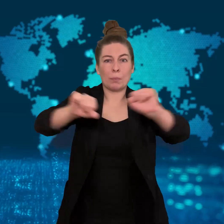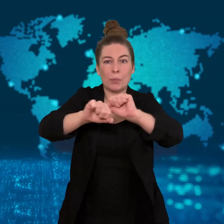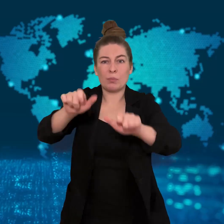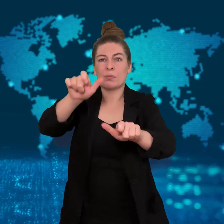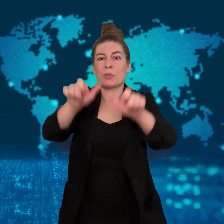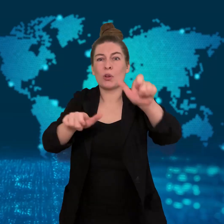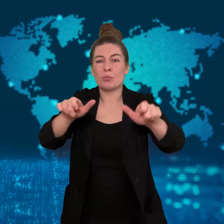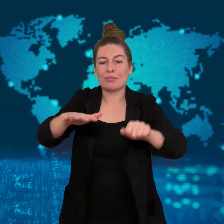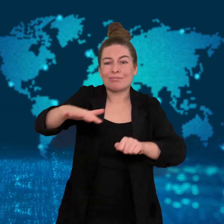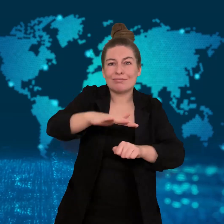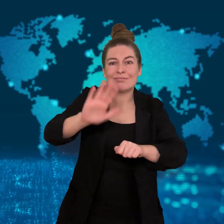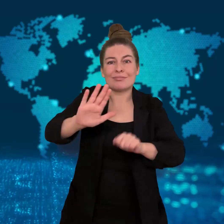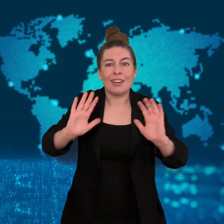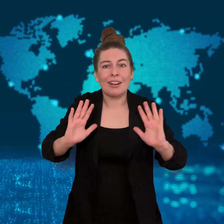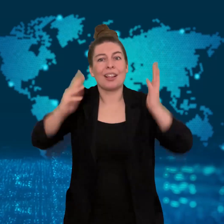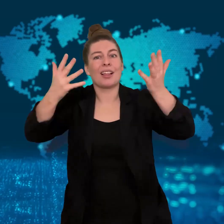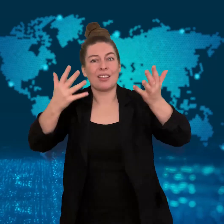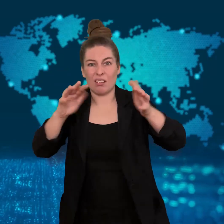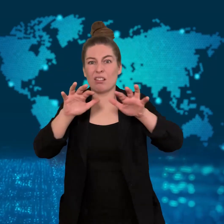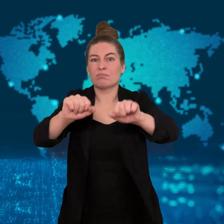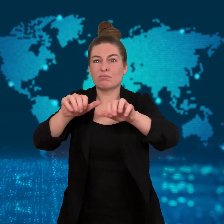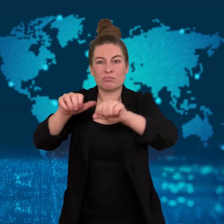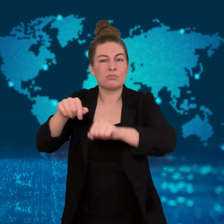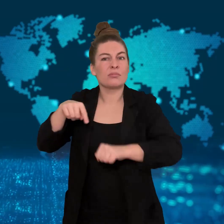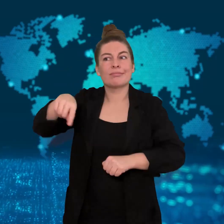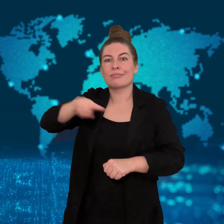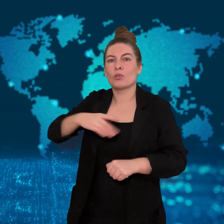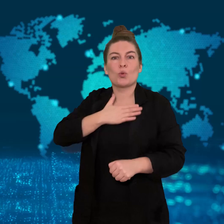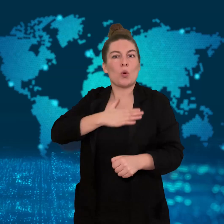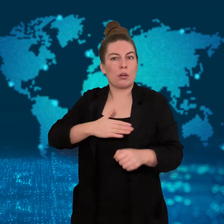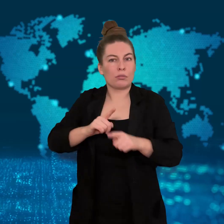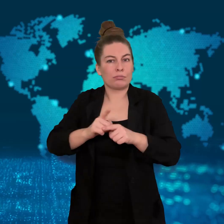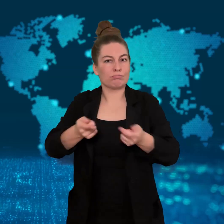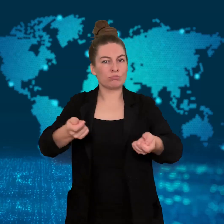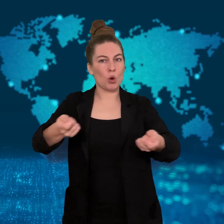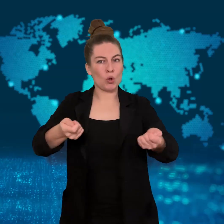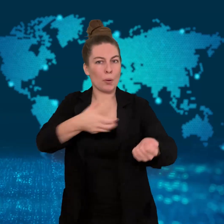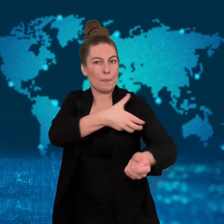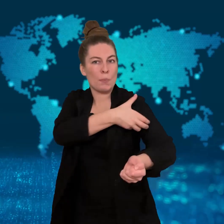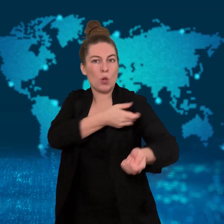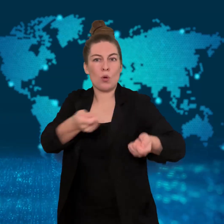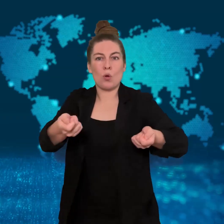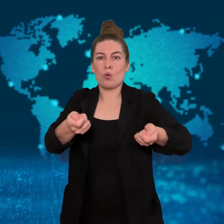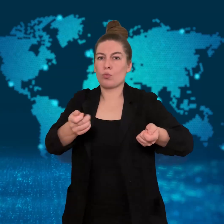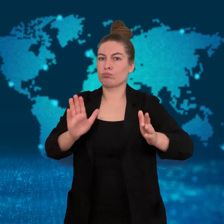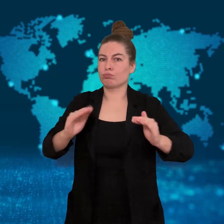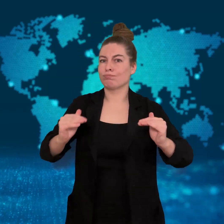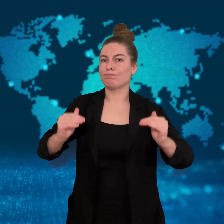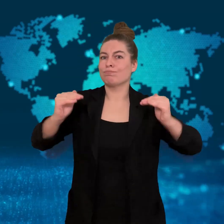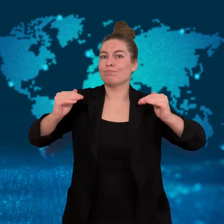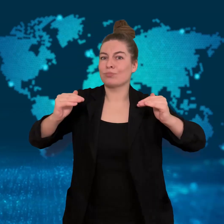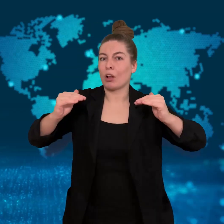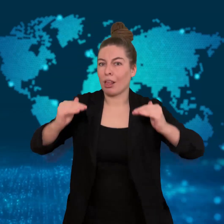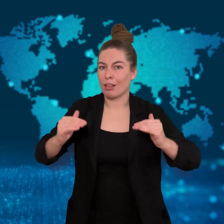and livestock theft.